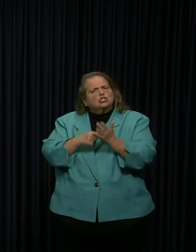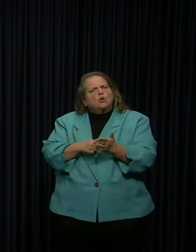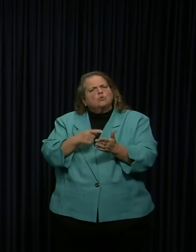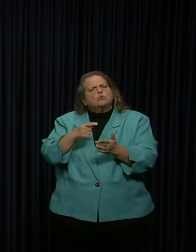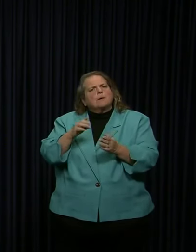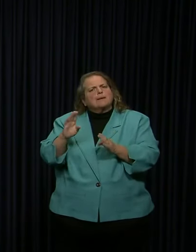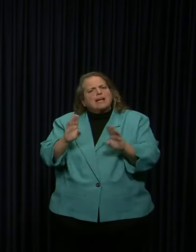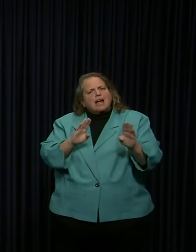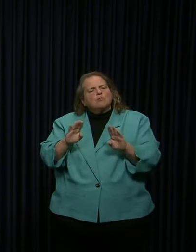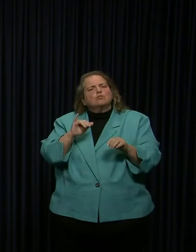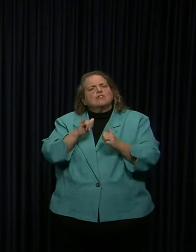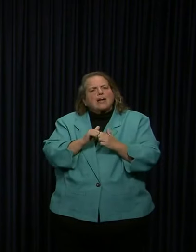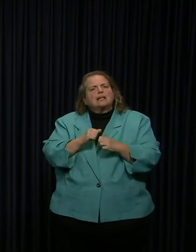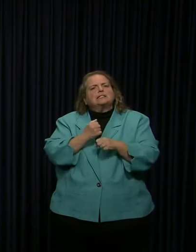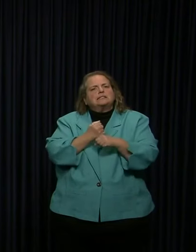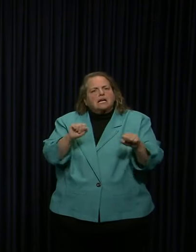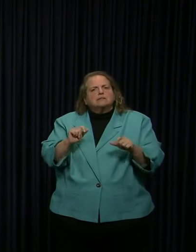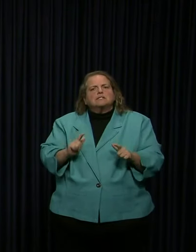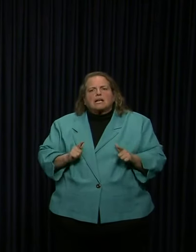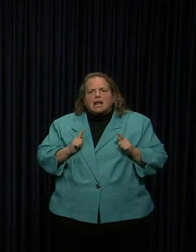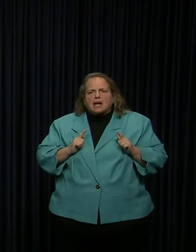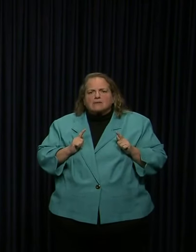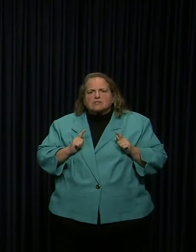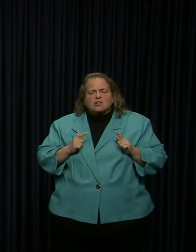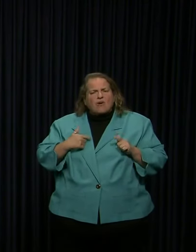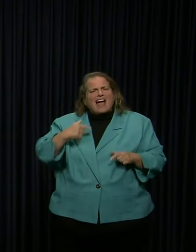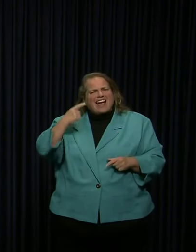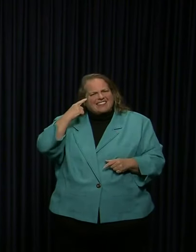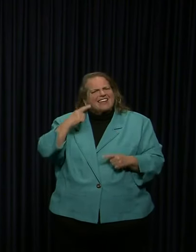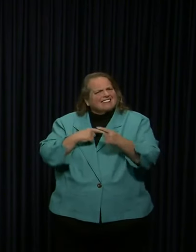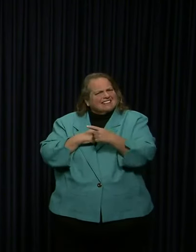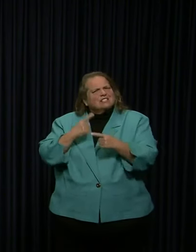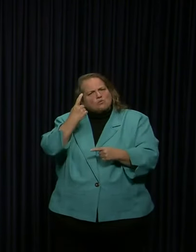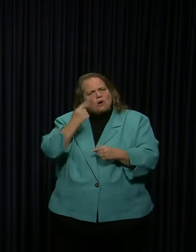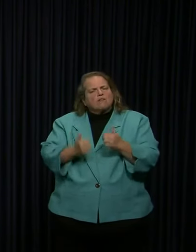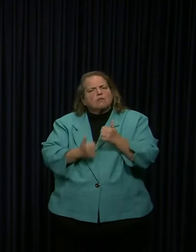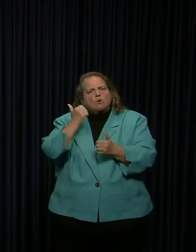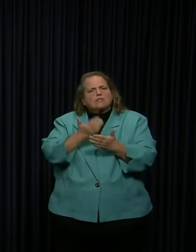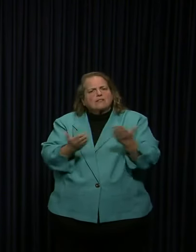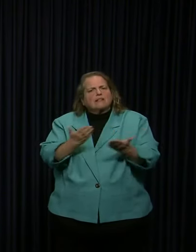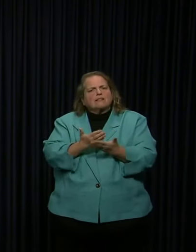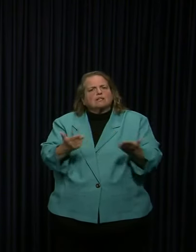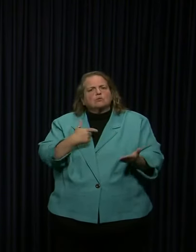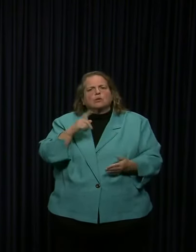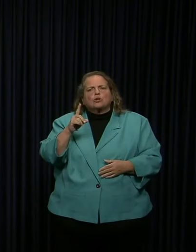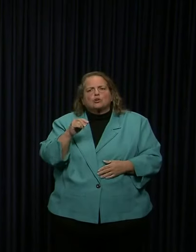LAST BIRTHDAY WOULD HAVE BEEN. BUT THINK ABOUT THAT.